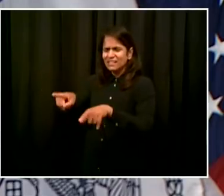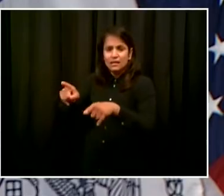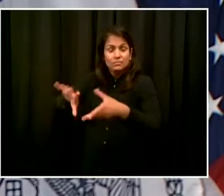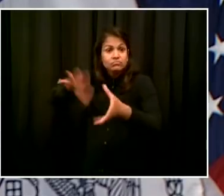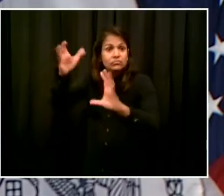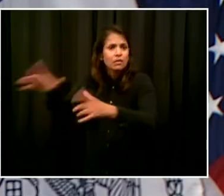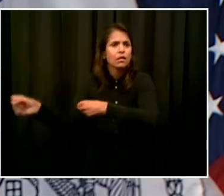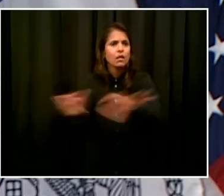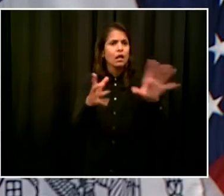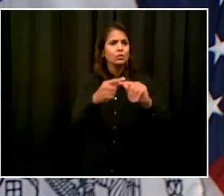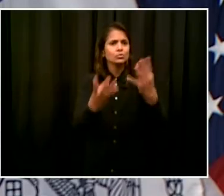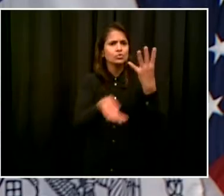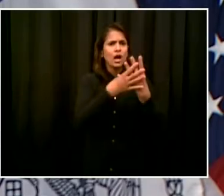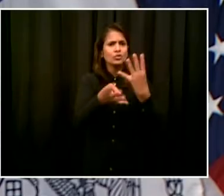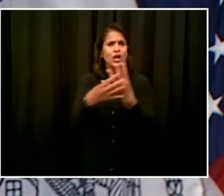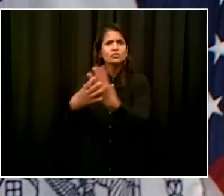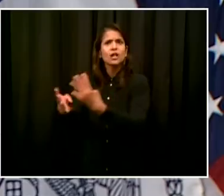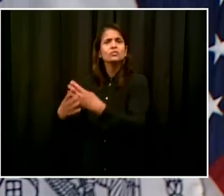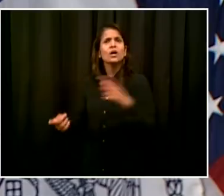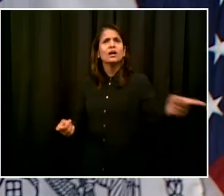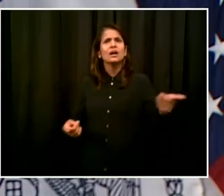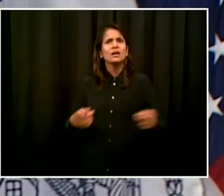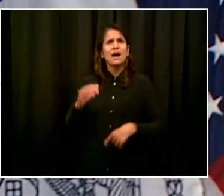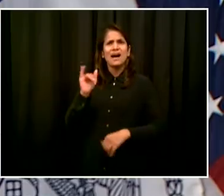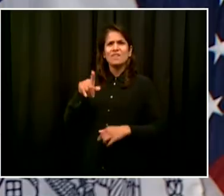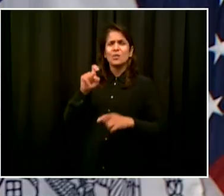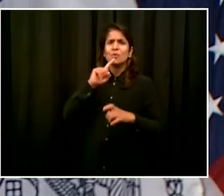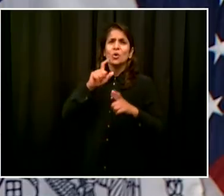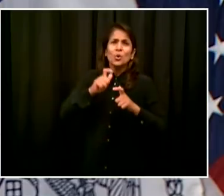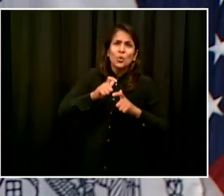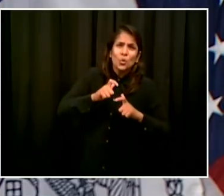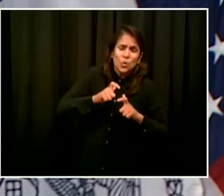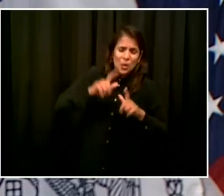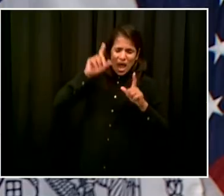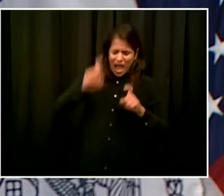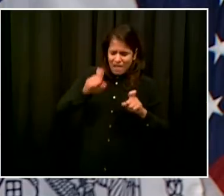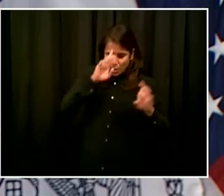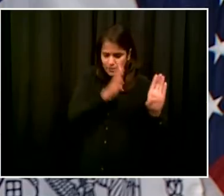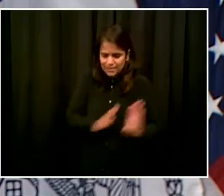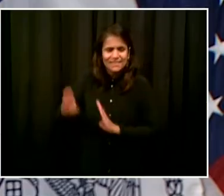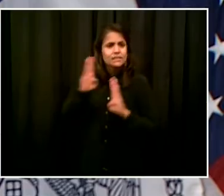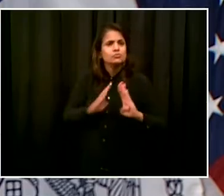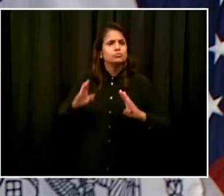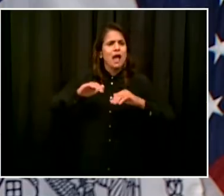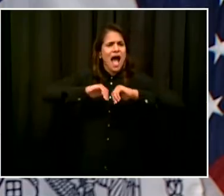SO, YOU'RE RAISING A REALLY BI GPOINT. I THINK IT'S GOING TO KTAE A RELALIY BG STRATEGY TO ADDRESS THIS ISSUE, FAR